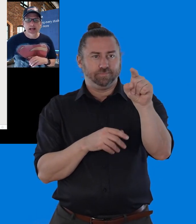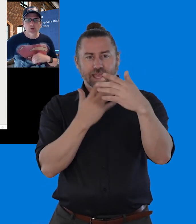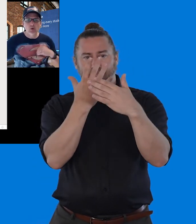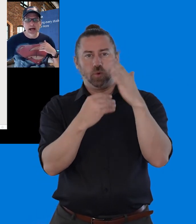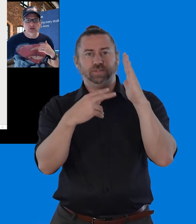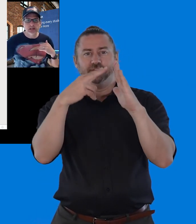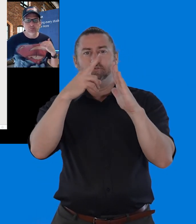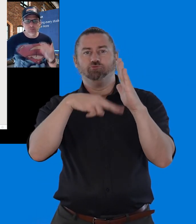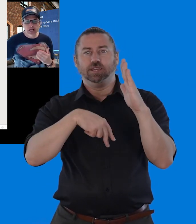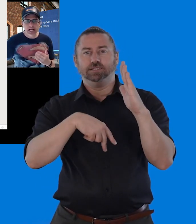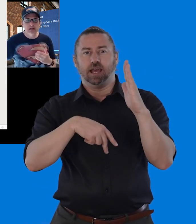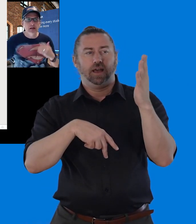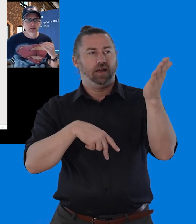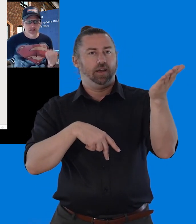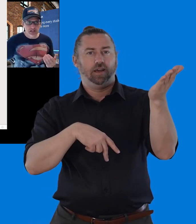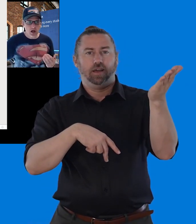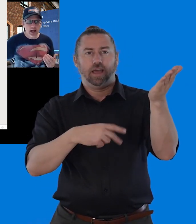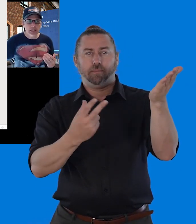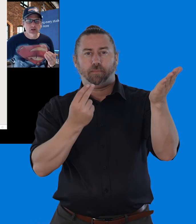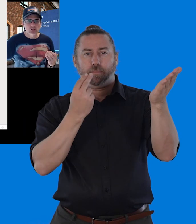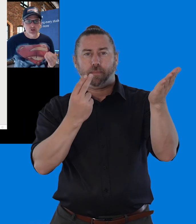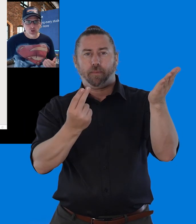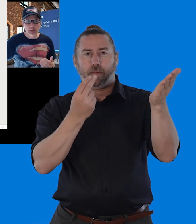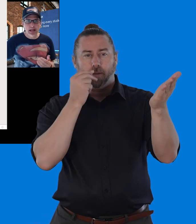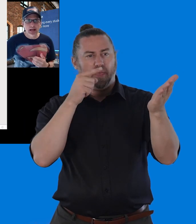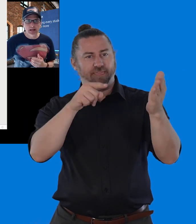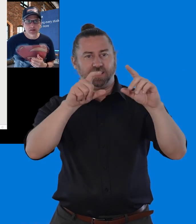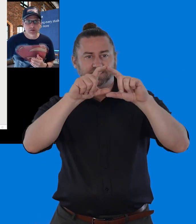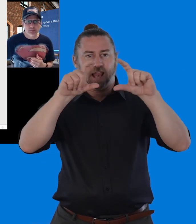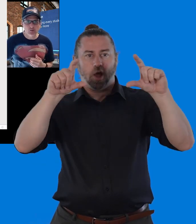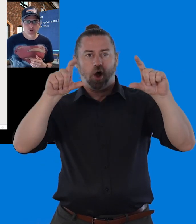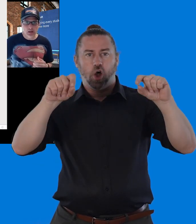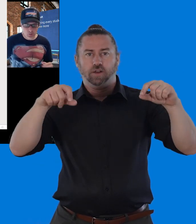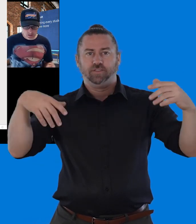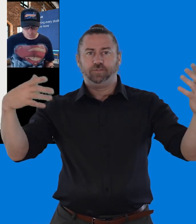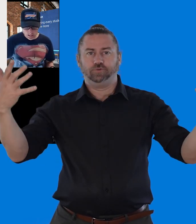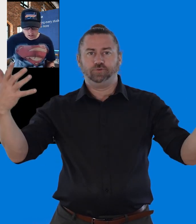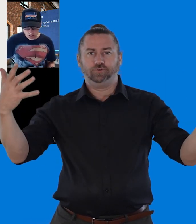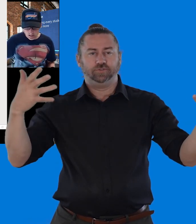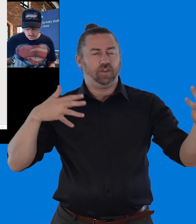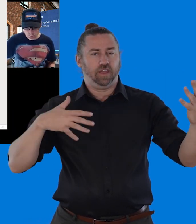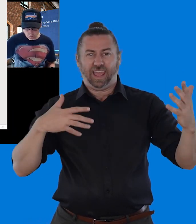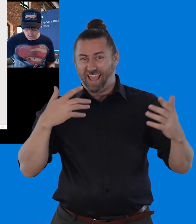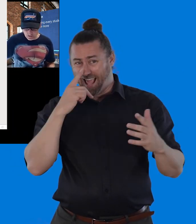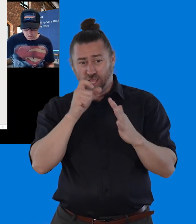and it will actually read the slide to me, and you have the full Immersive Reader experience.